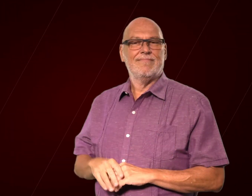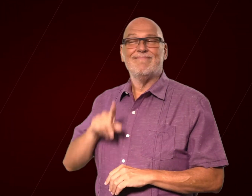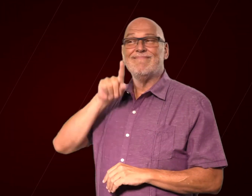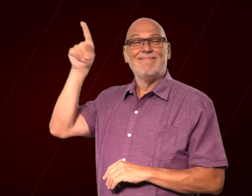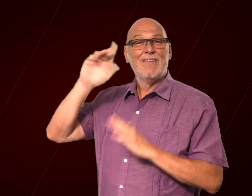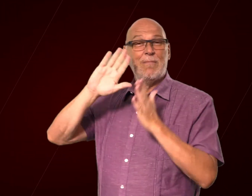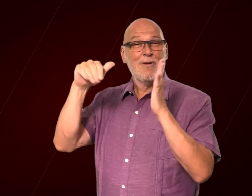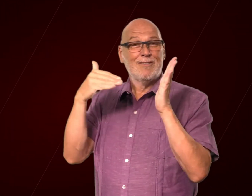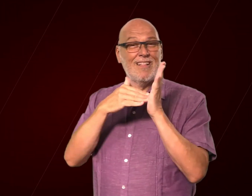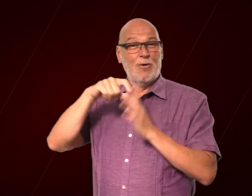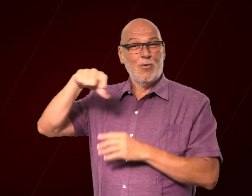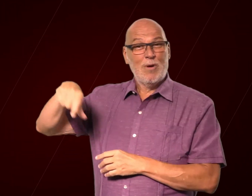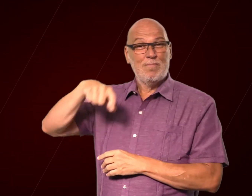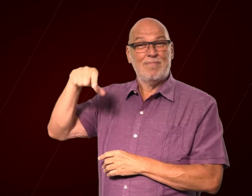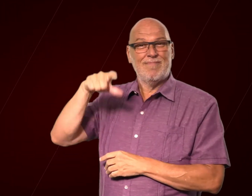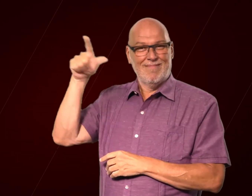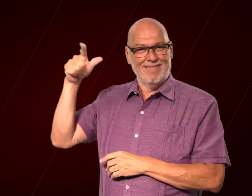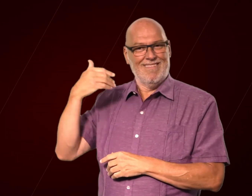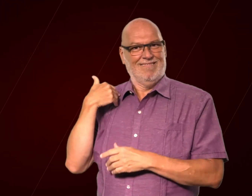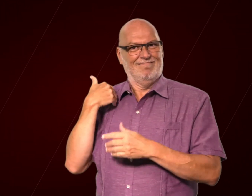[Anselmo]: The Deaf community in Montreal Quebec has